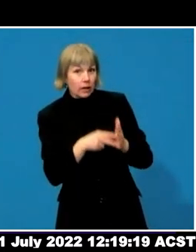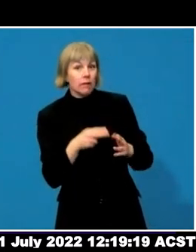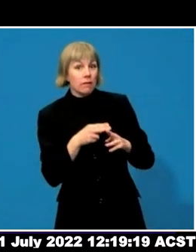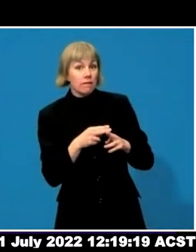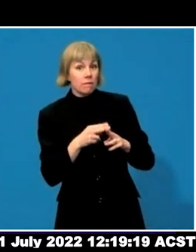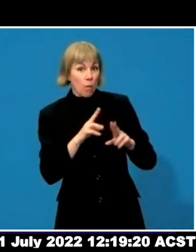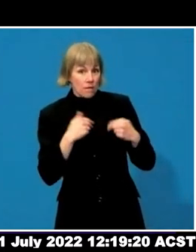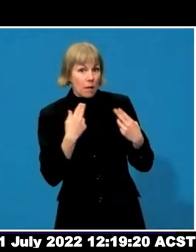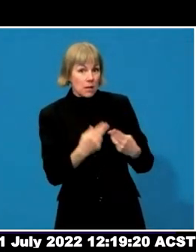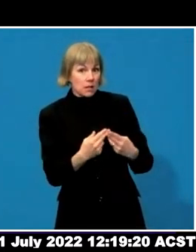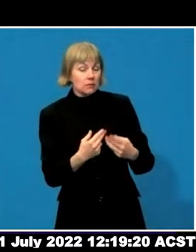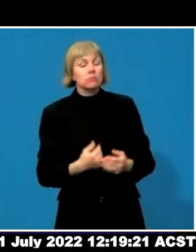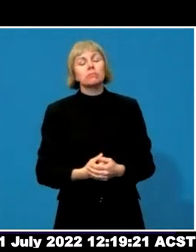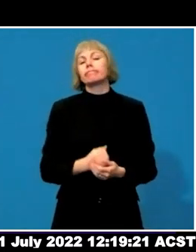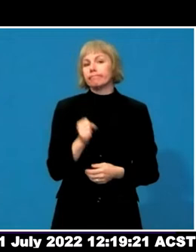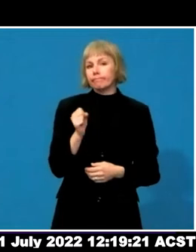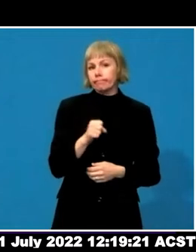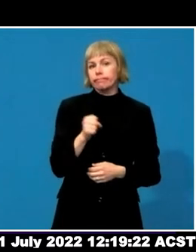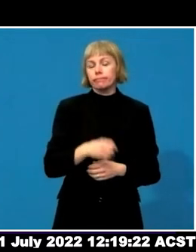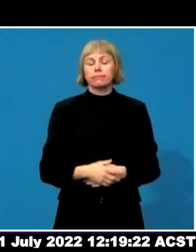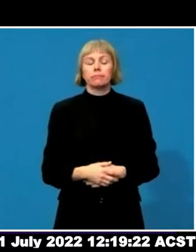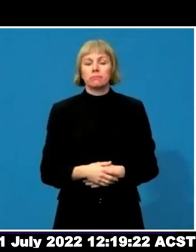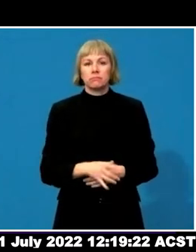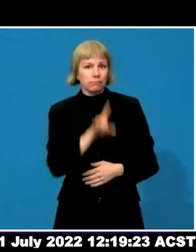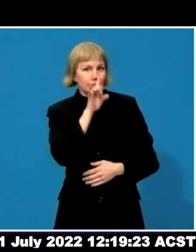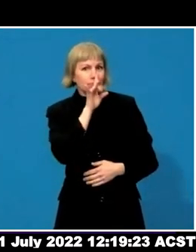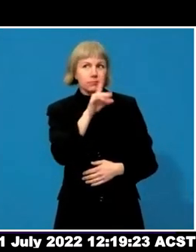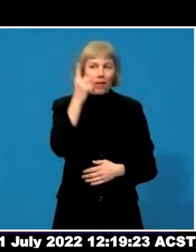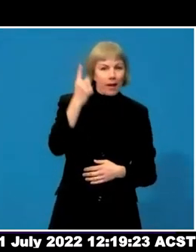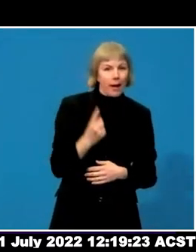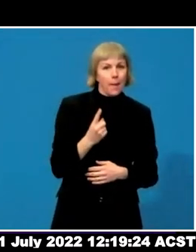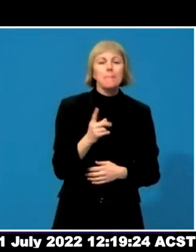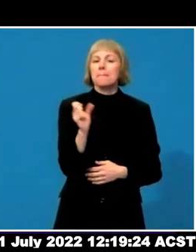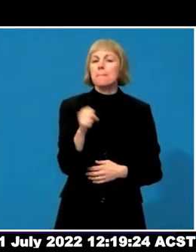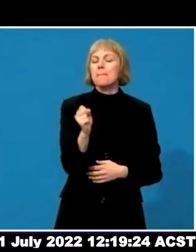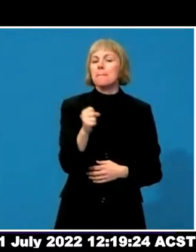Just lucky that they came by that day. Yeah. MS TARRAGO: Did it make you worry that maybe you might get stuck some